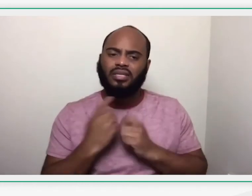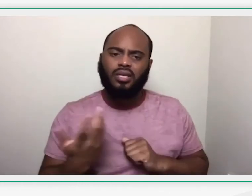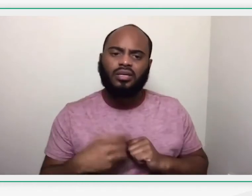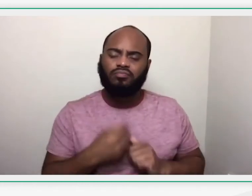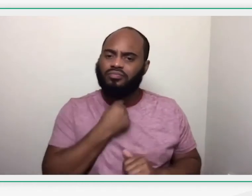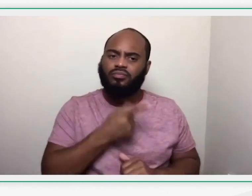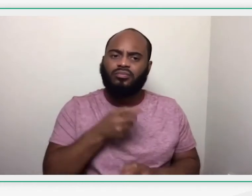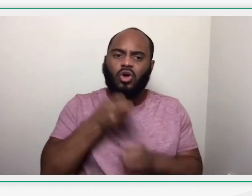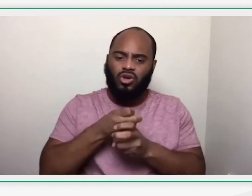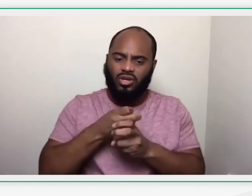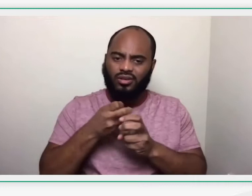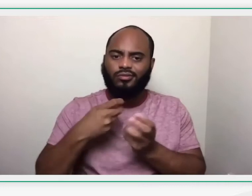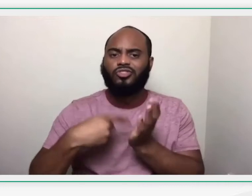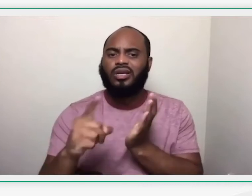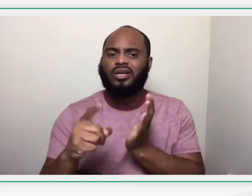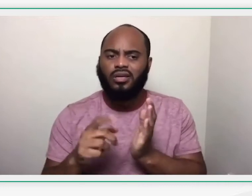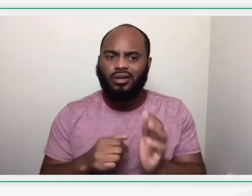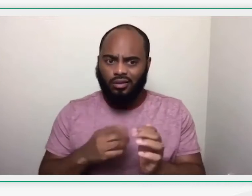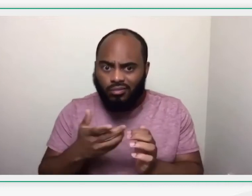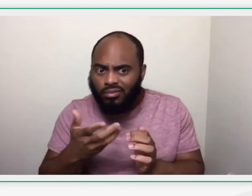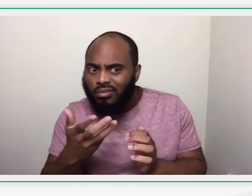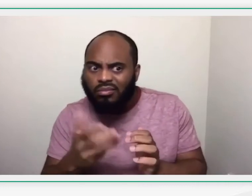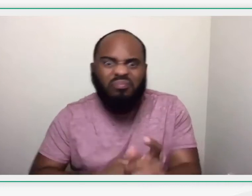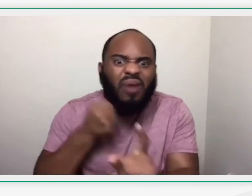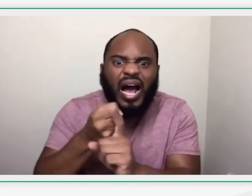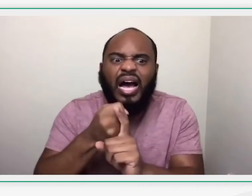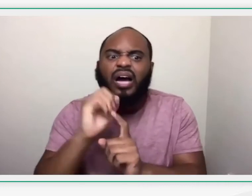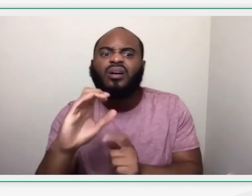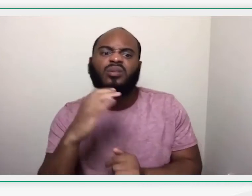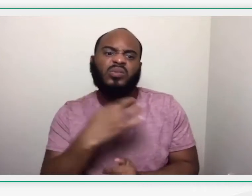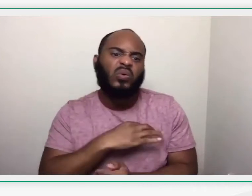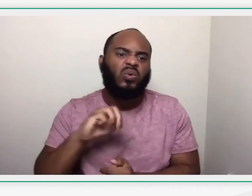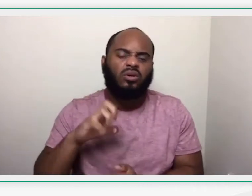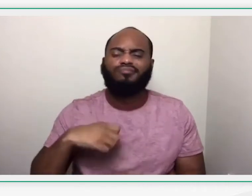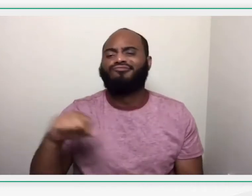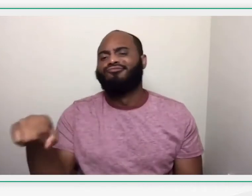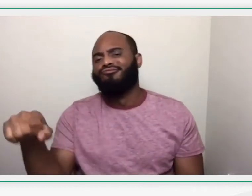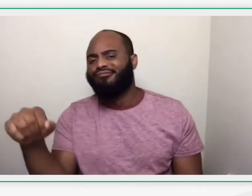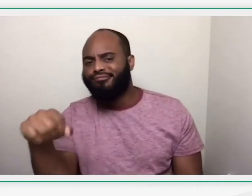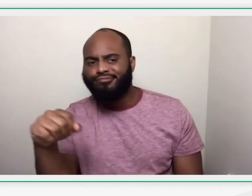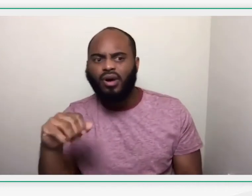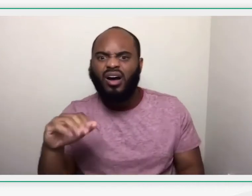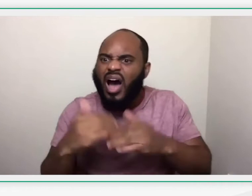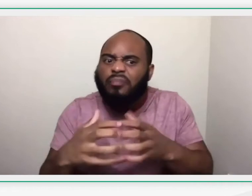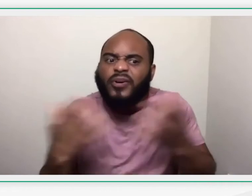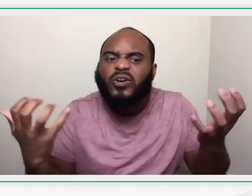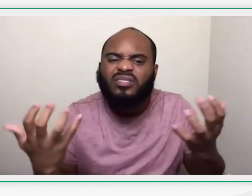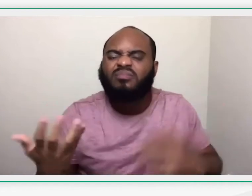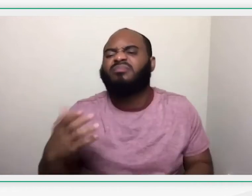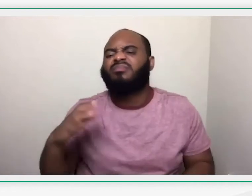A lot of people ask me, from time to time: If you have a hard inquiry, will it have an impact on their credit score? And I say, yes, it will.